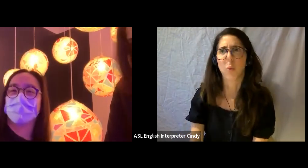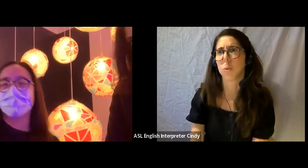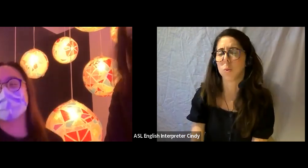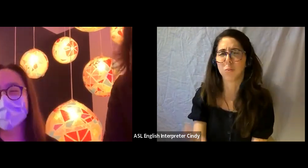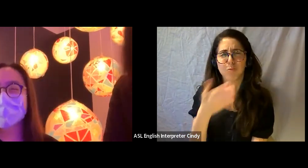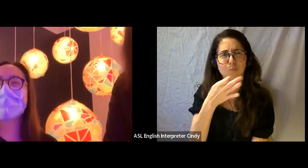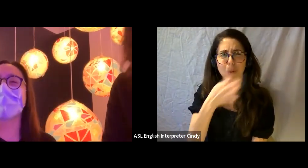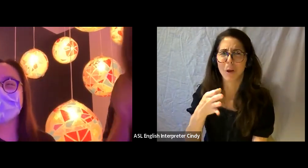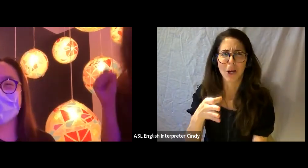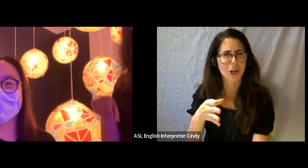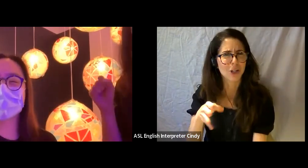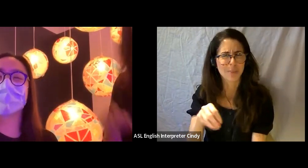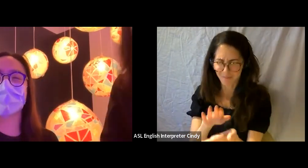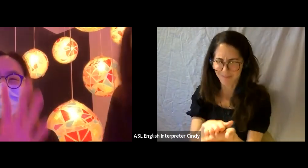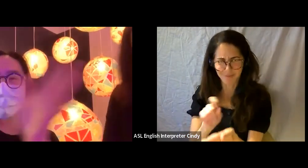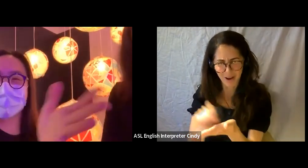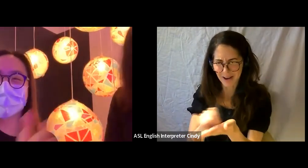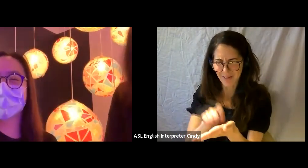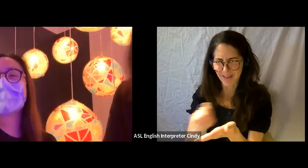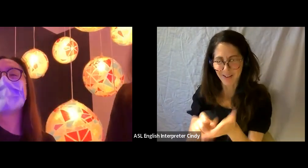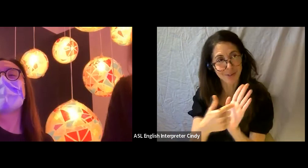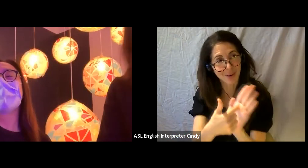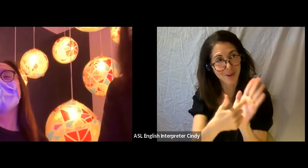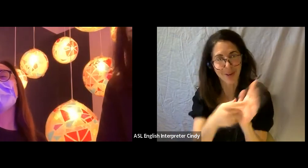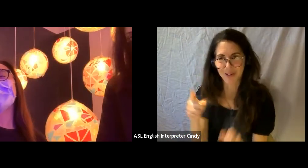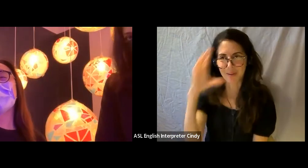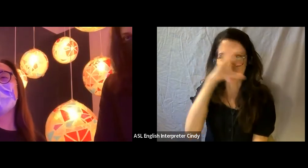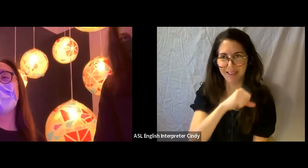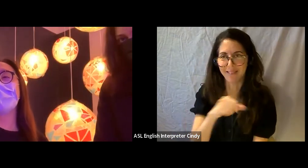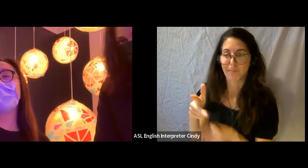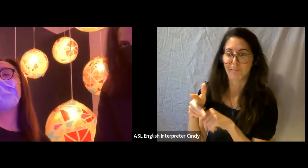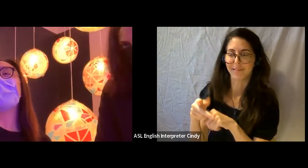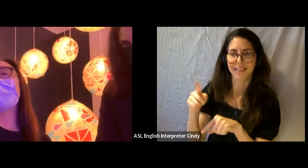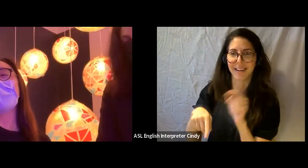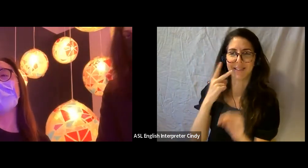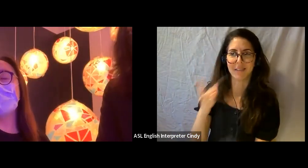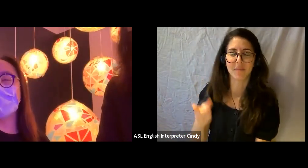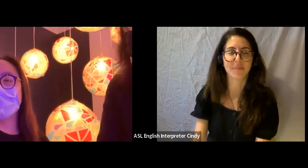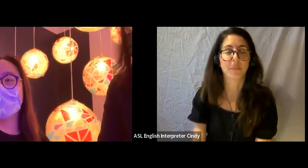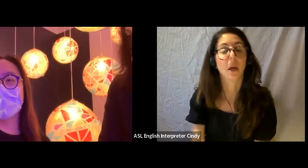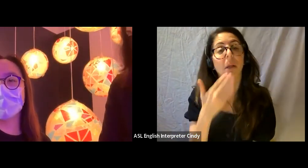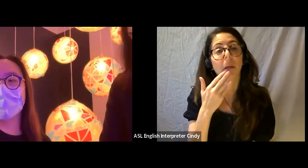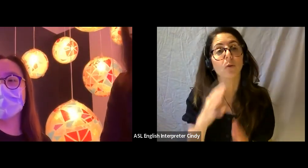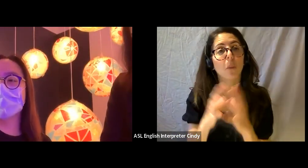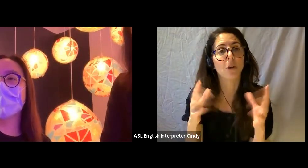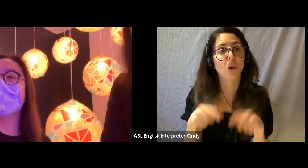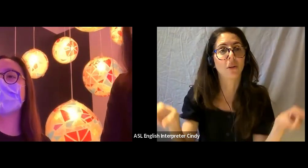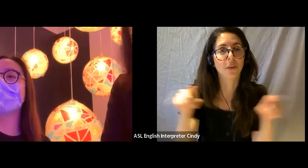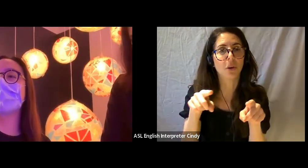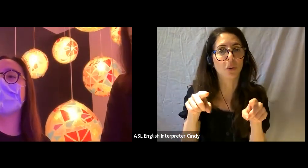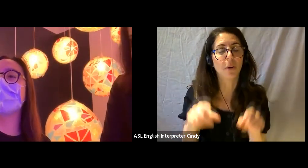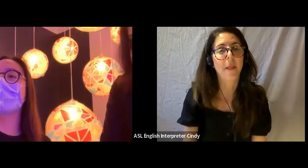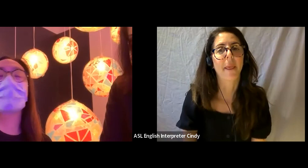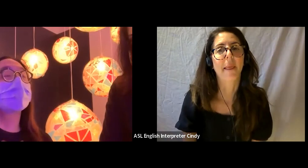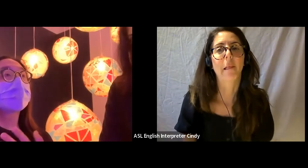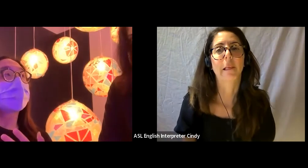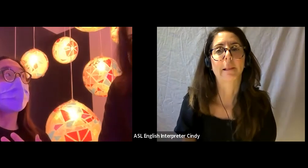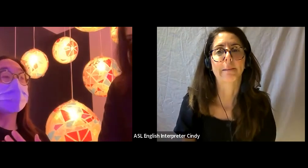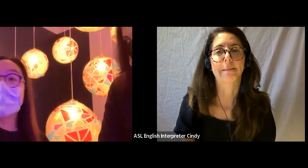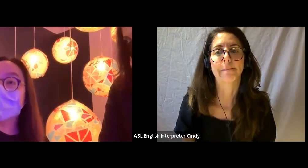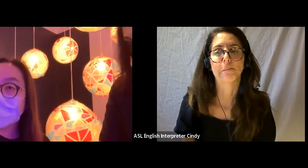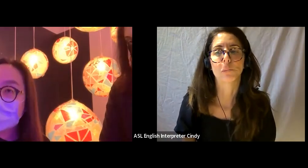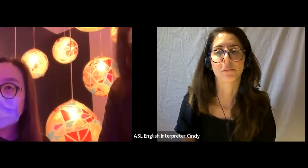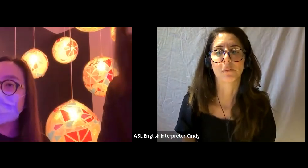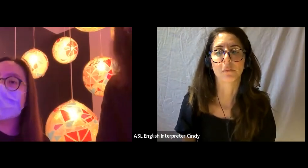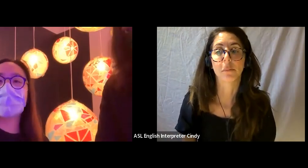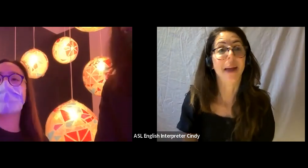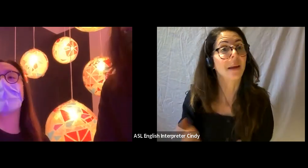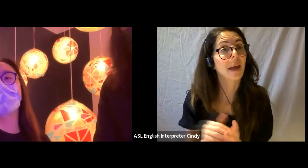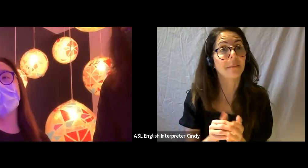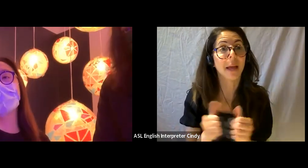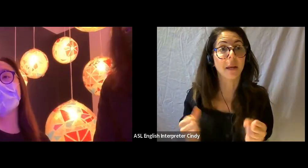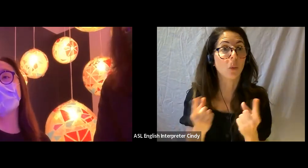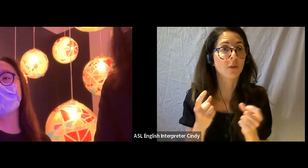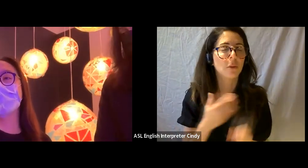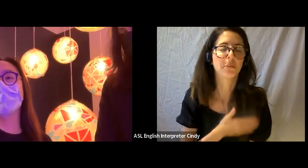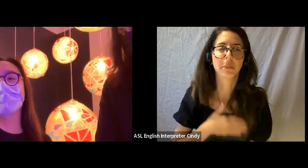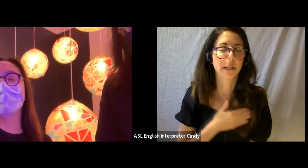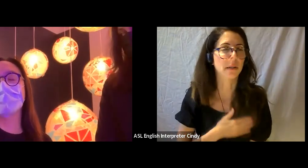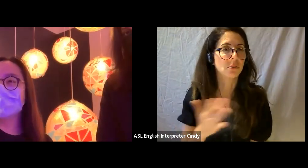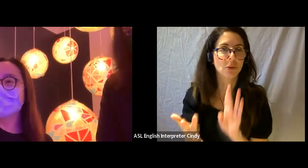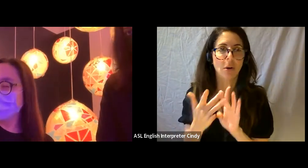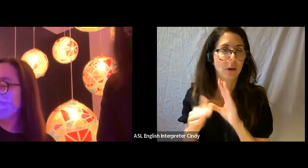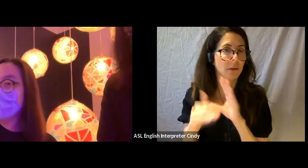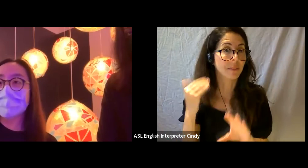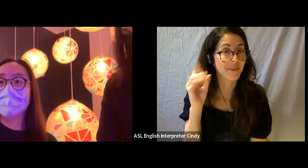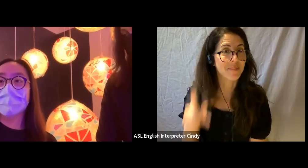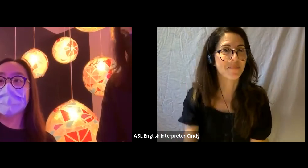So that’s what you’re missing. Thank you so much everyone, and again if you have any questions, don’t hesitate to reach out.